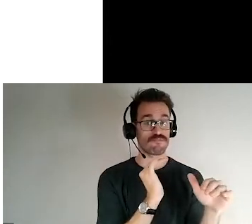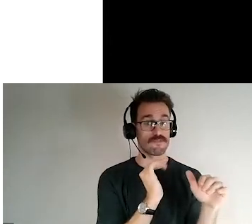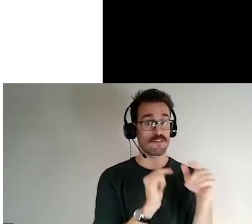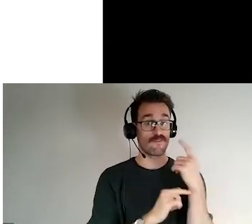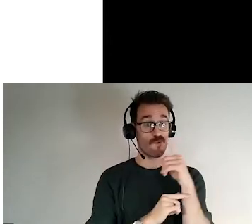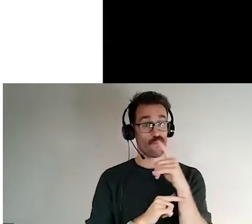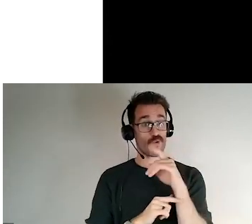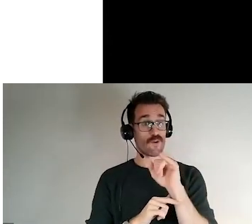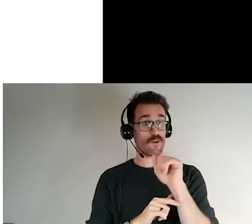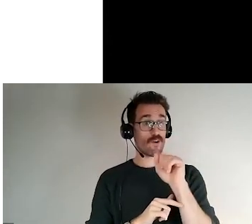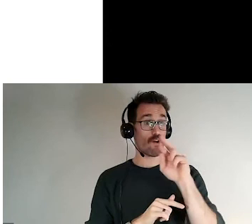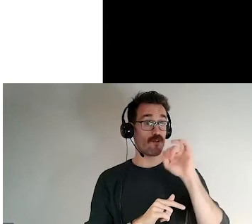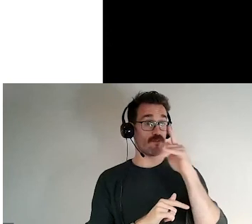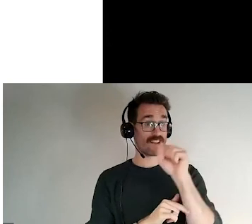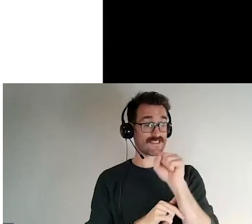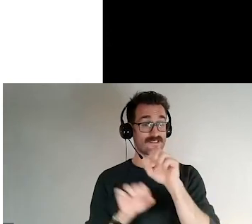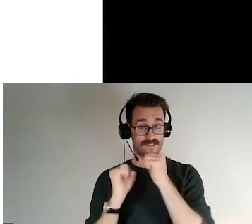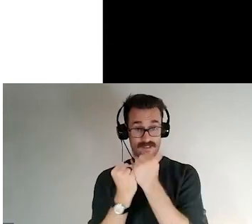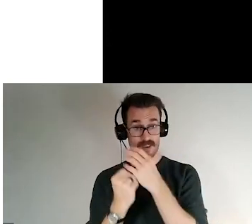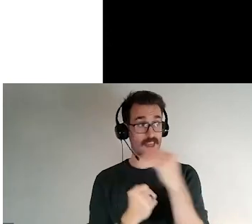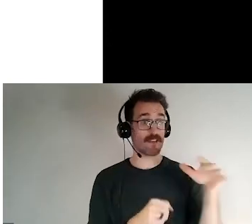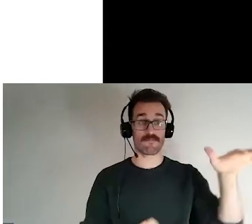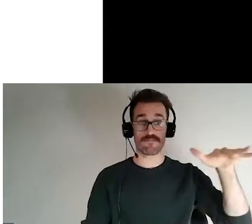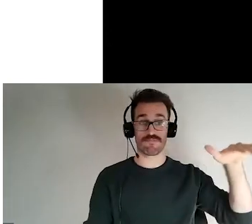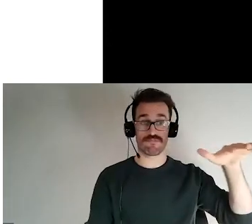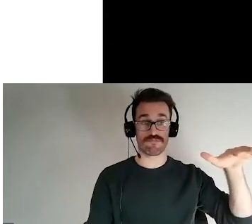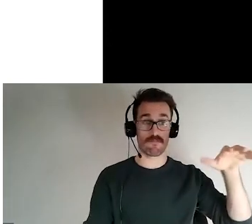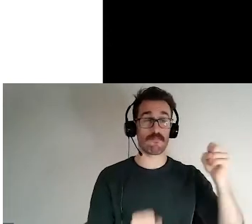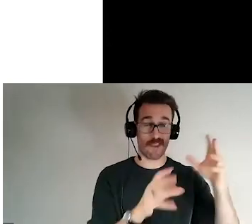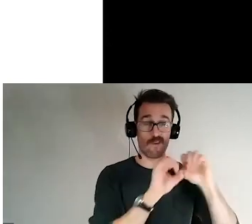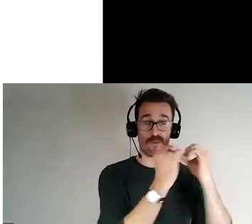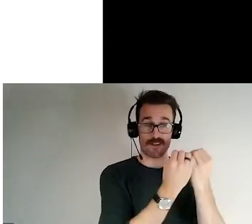and from the Arthritis society but also a number of the organizations we connected with sent out